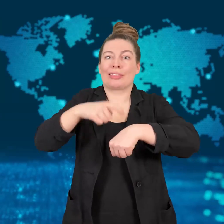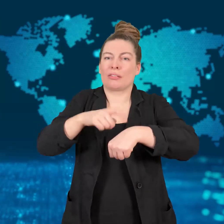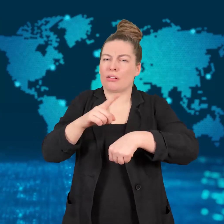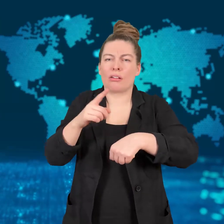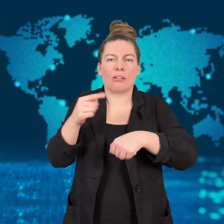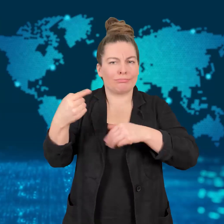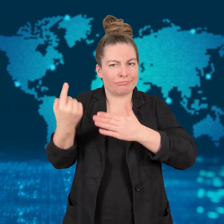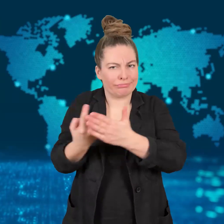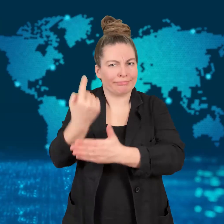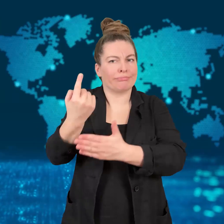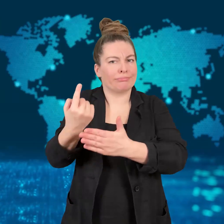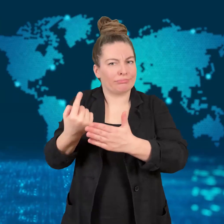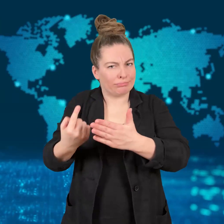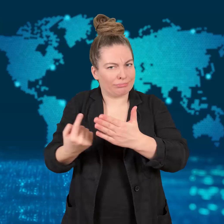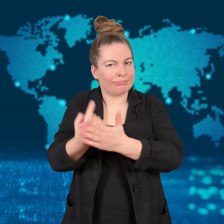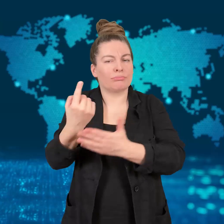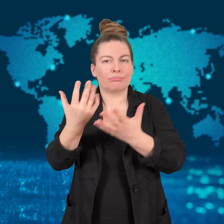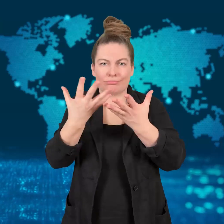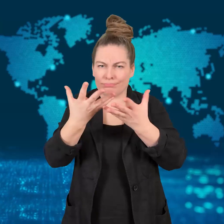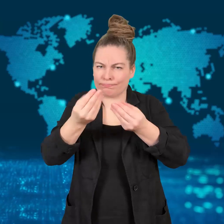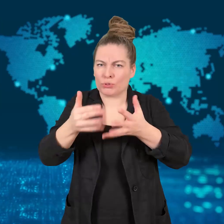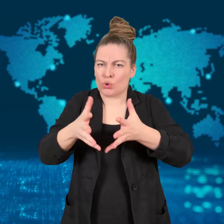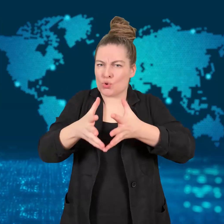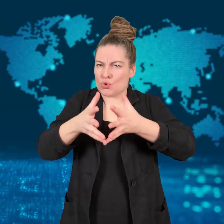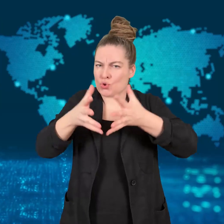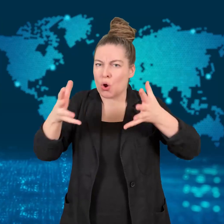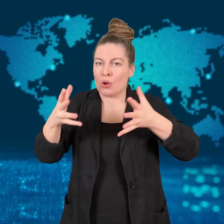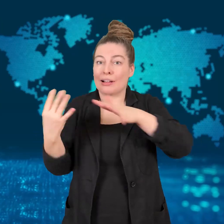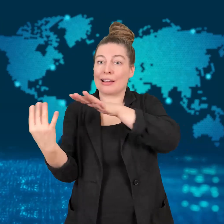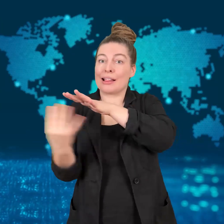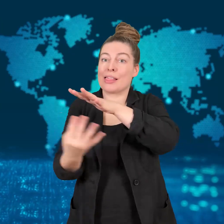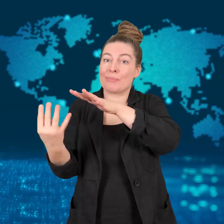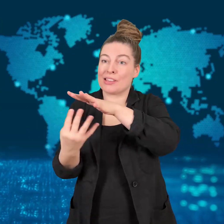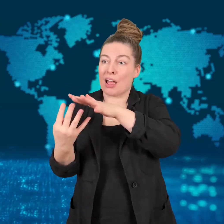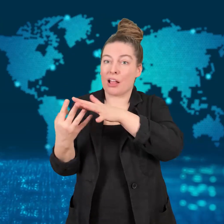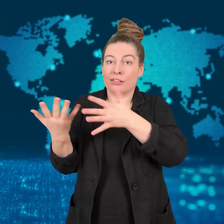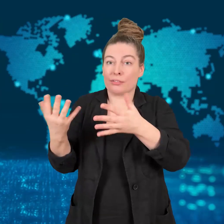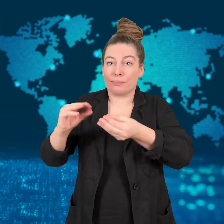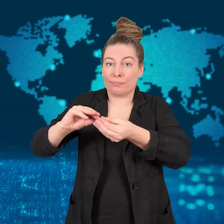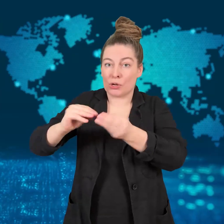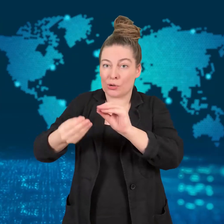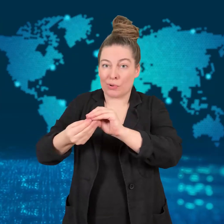There is an investigation into what may have occurred at